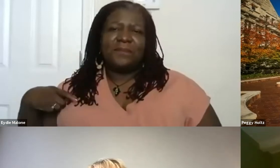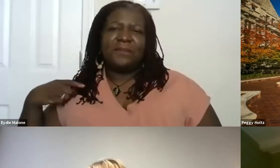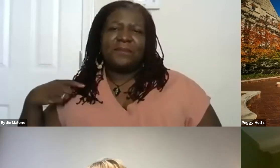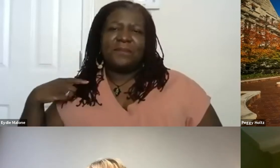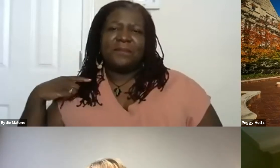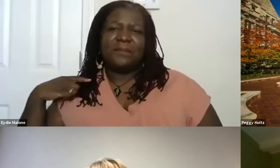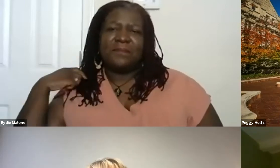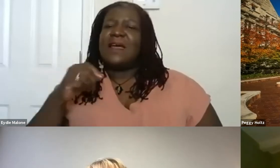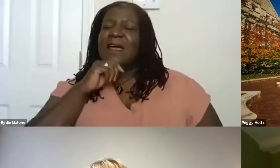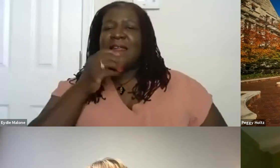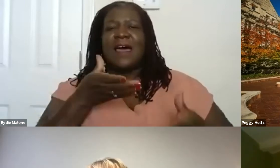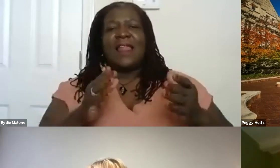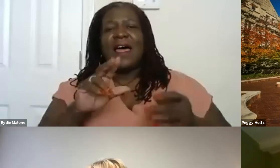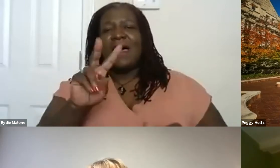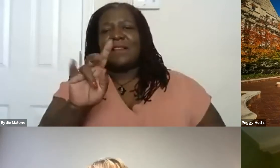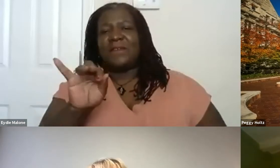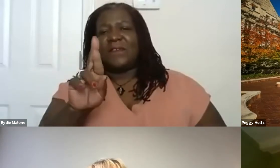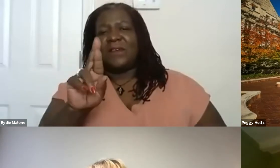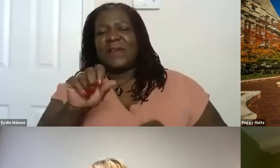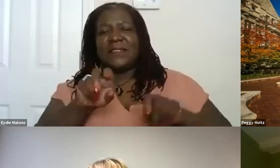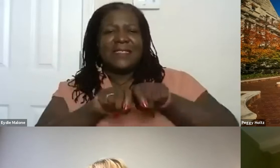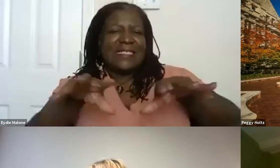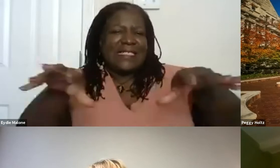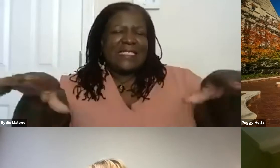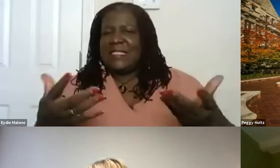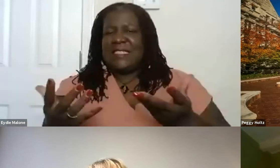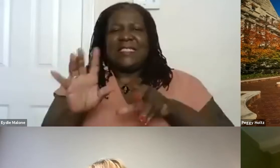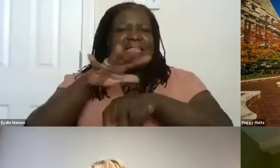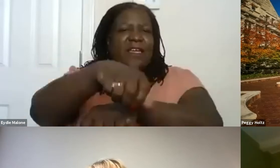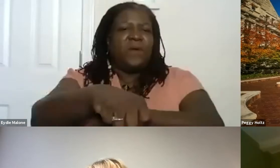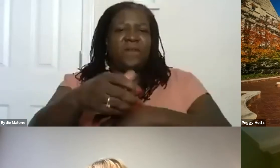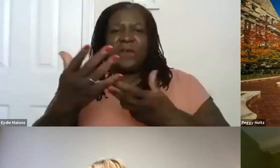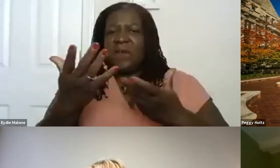So I would just say you have to weigh out the pros and cons, knowing your child, because